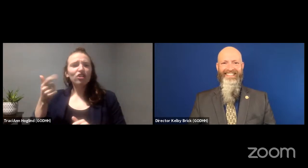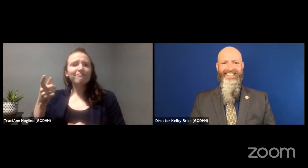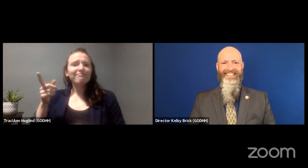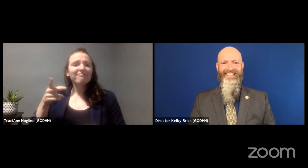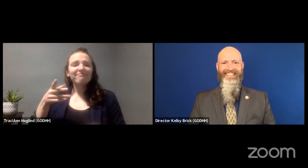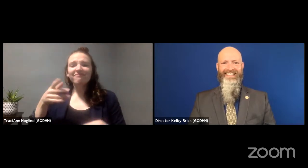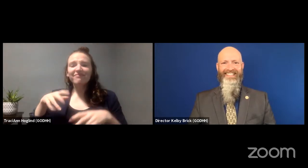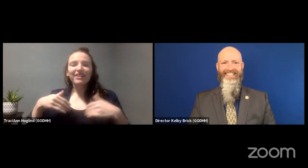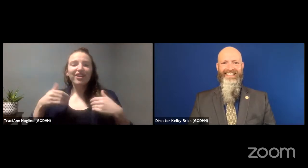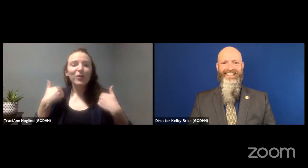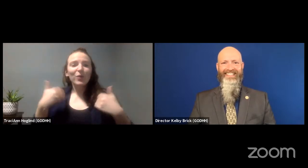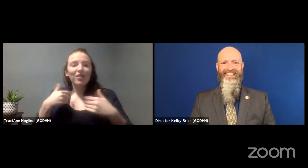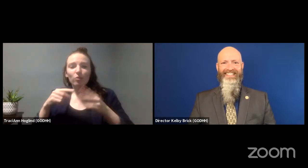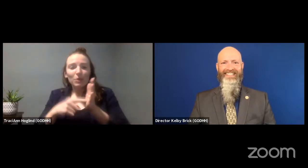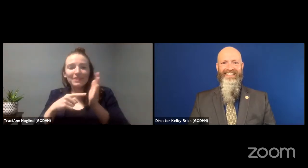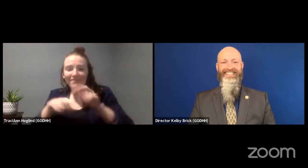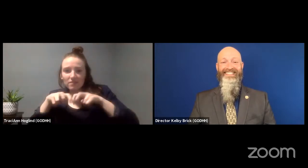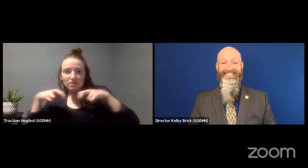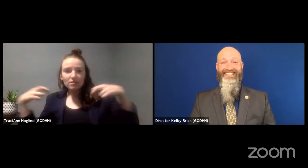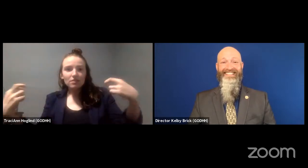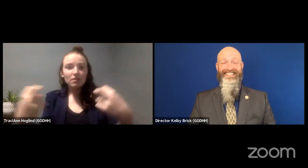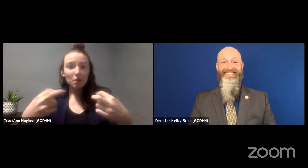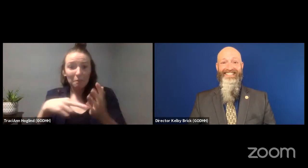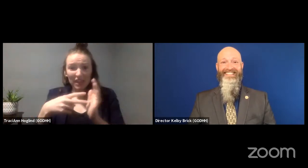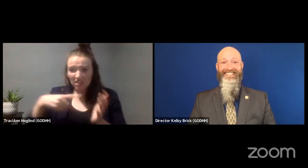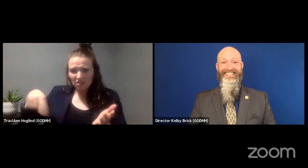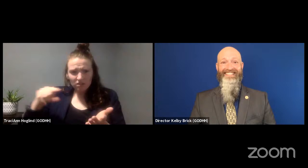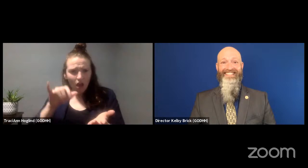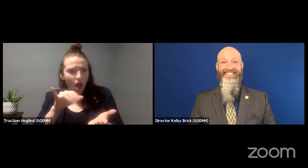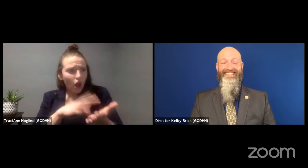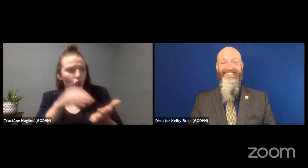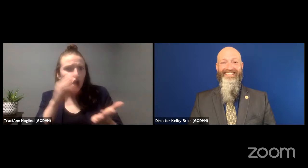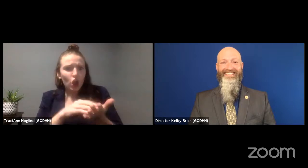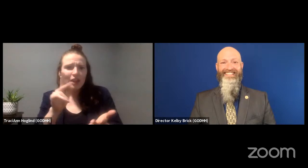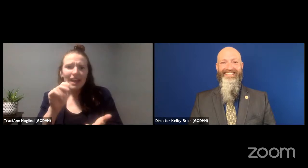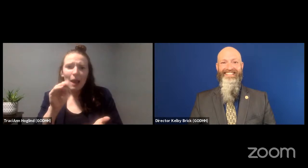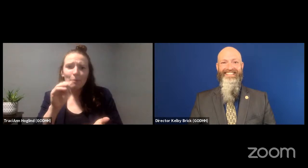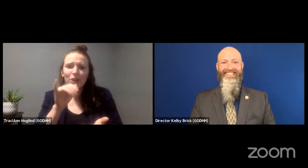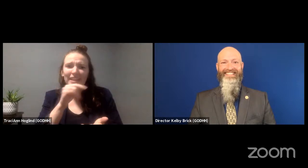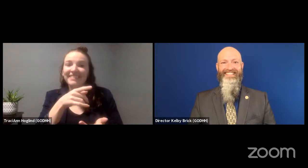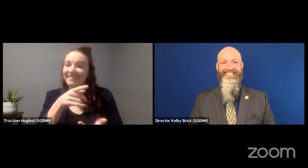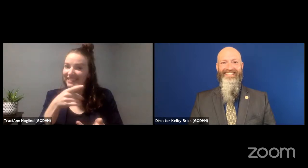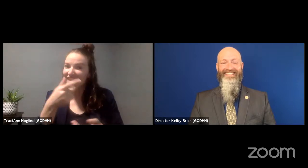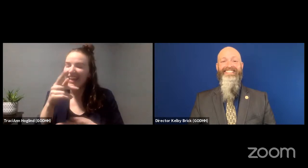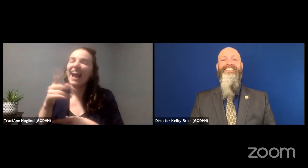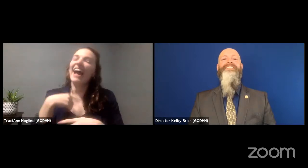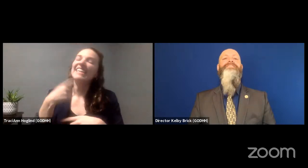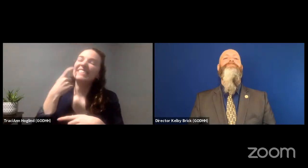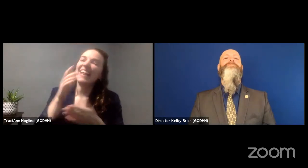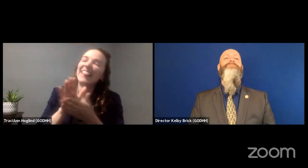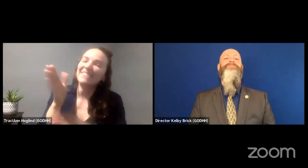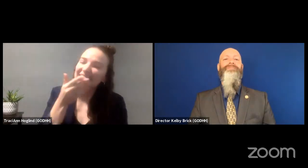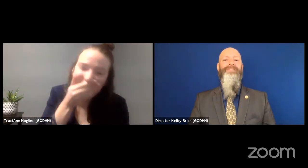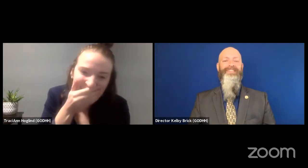She's been involved with the MYAC, Youth Advisory Council. They meet, they learn and discuss